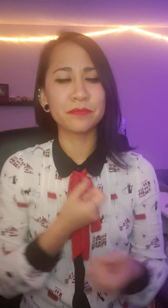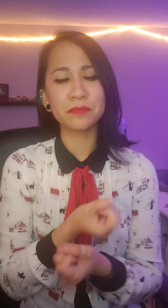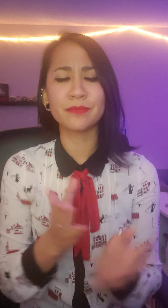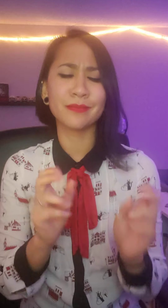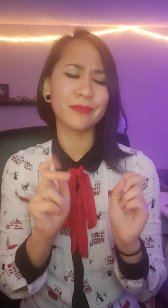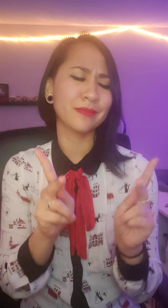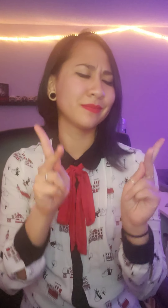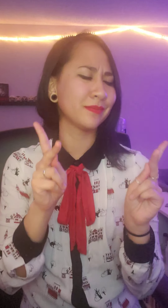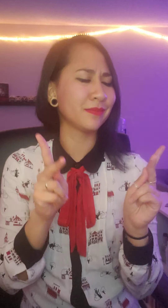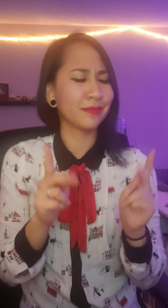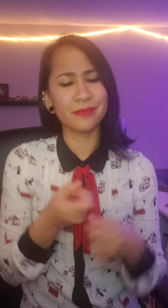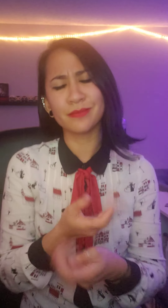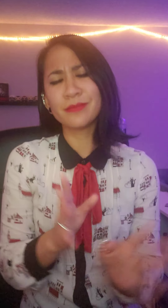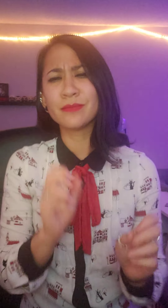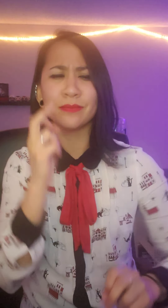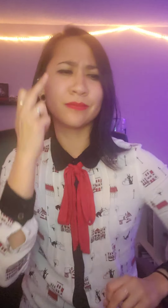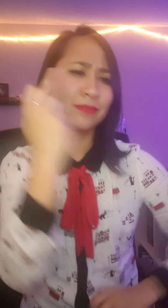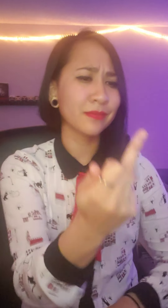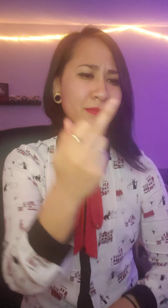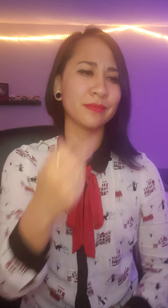We'll be alright, we'll be al- I don't give a fuck!